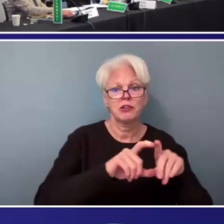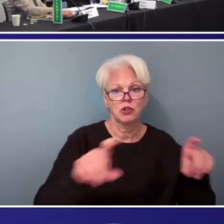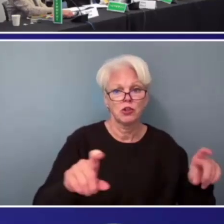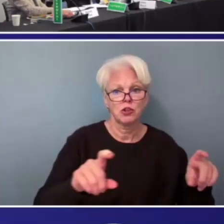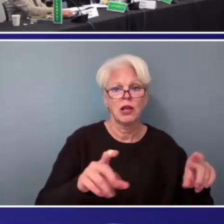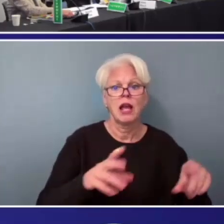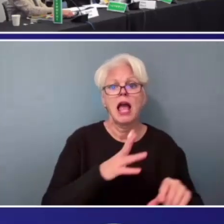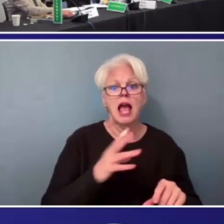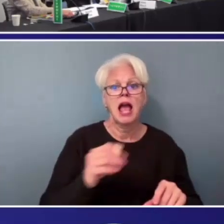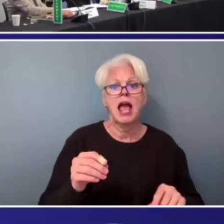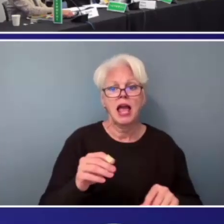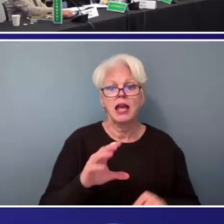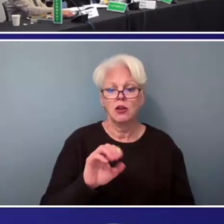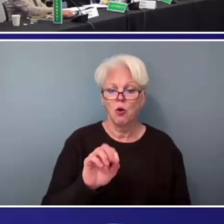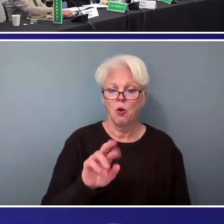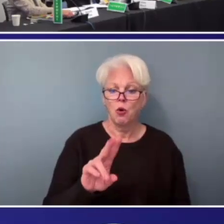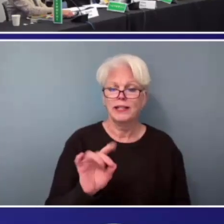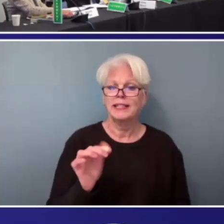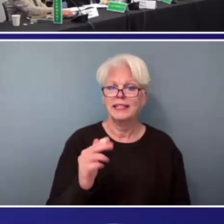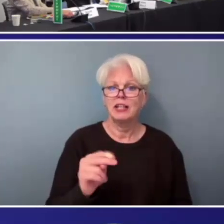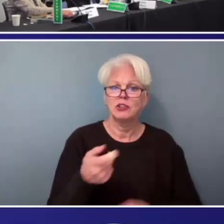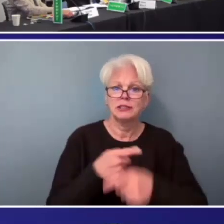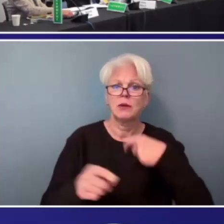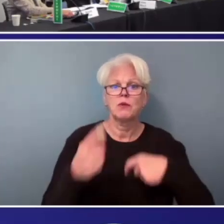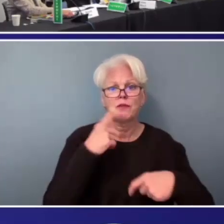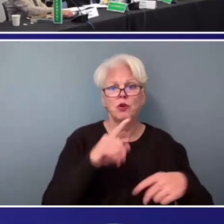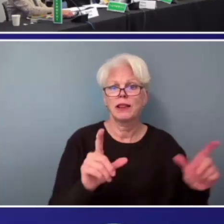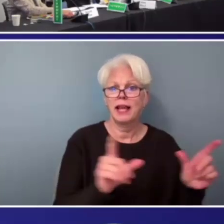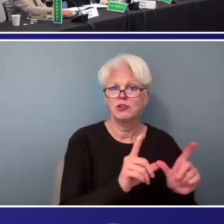substitute for licensure and a number of other reasons. But if you were to just pick